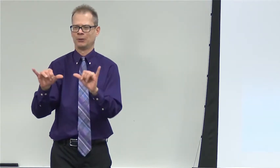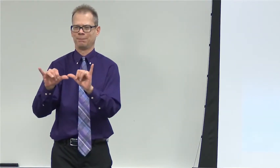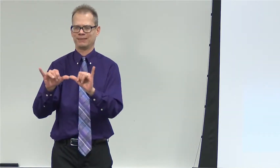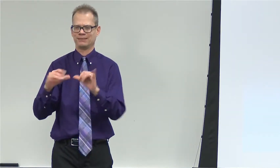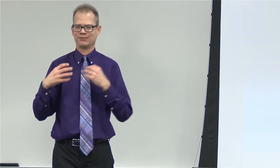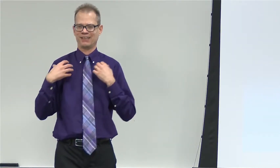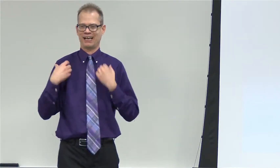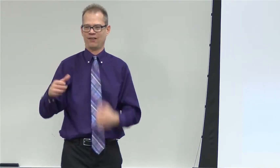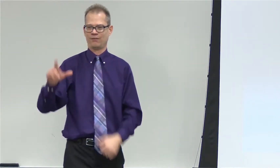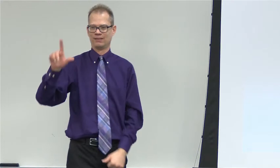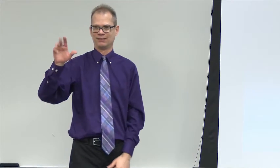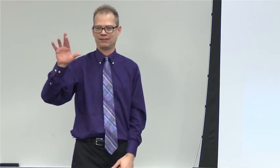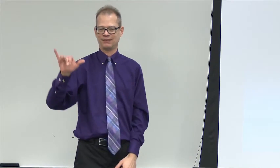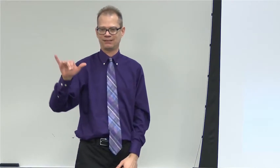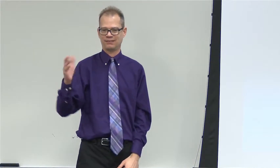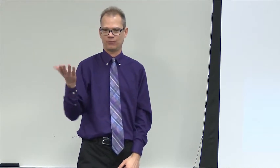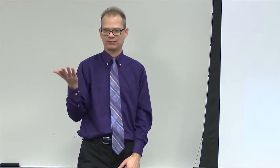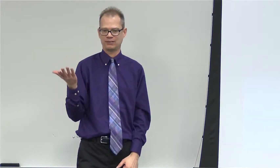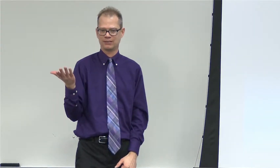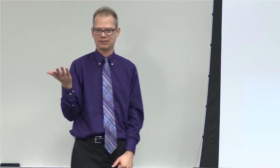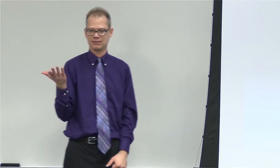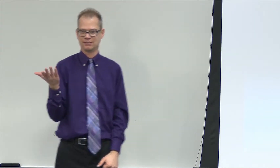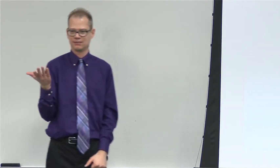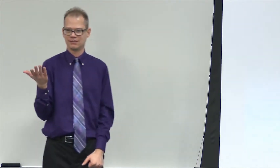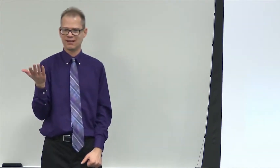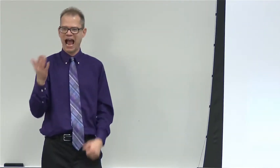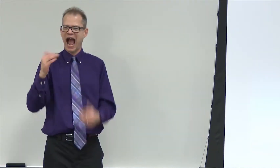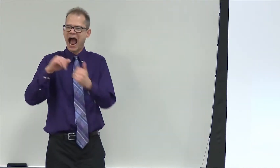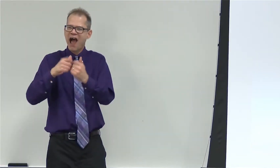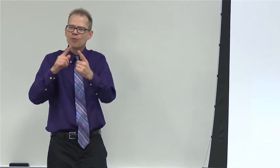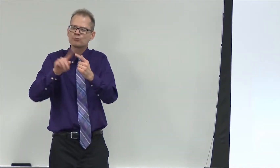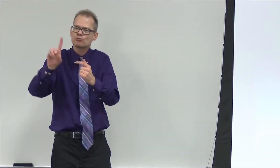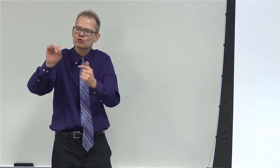So the question is,